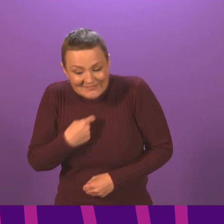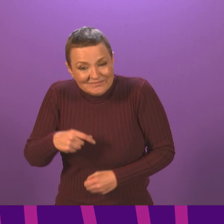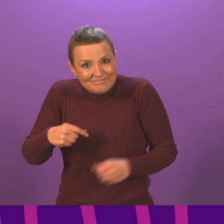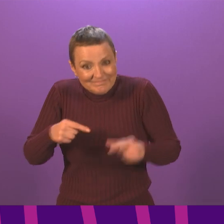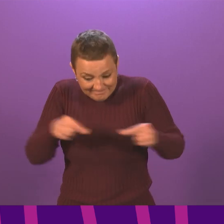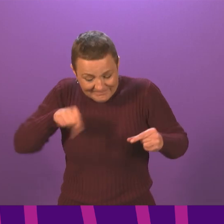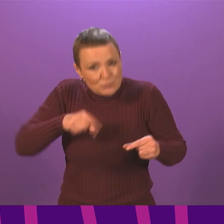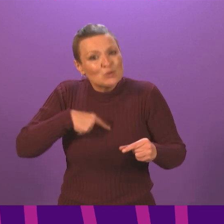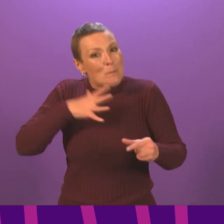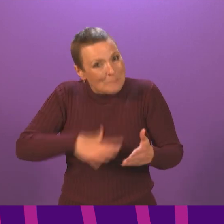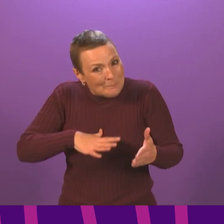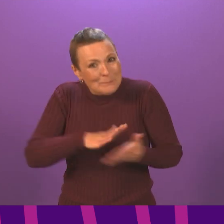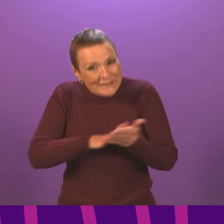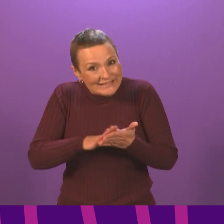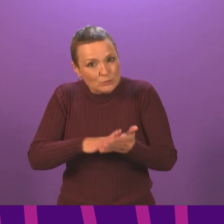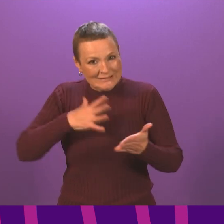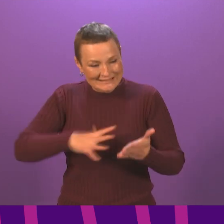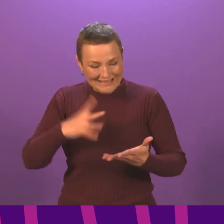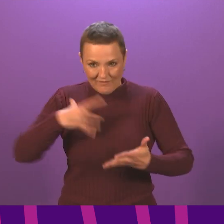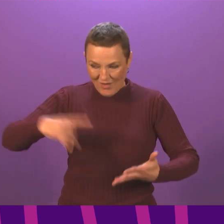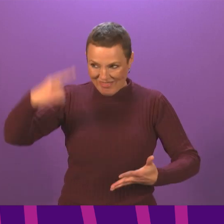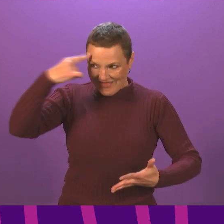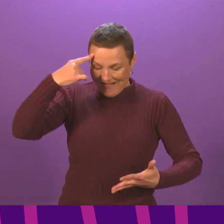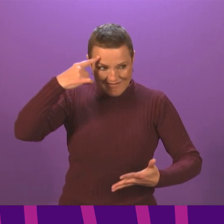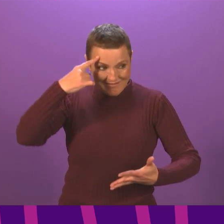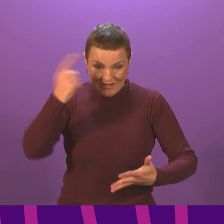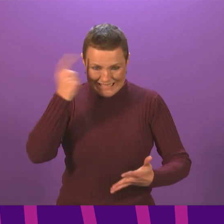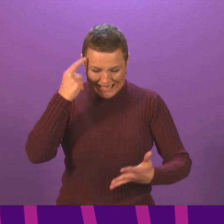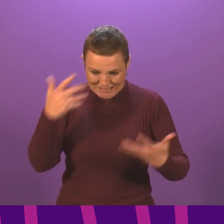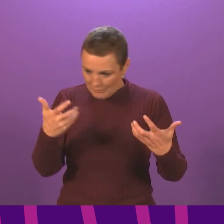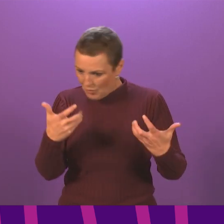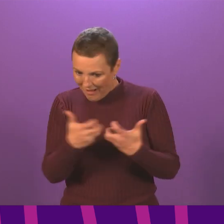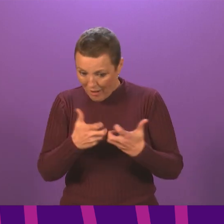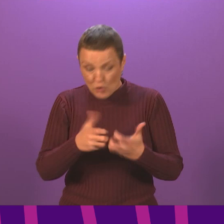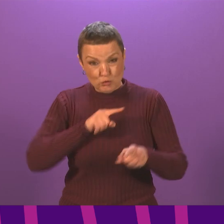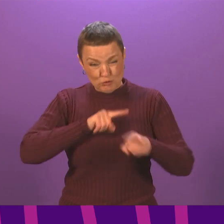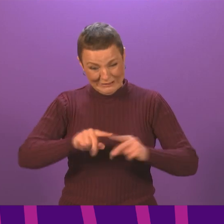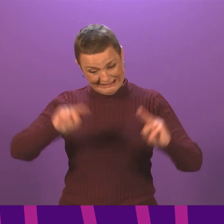We need to reach a sensible approach to this, in a way that minimises the risk as far as